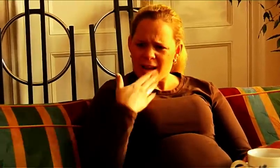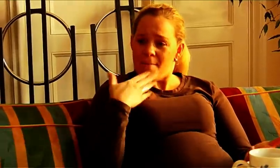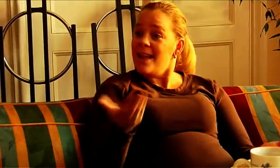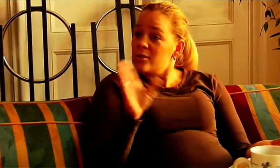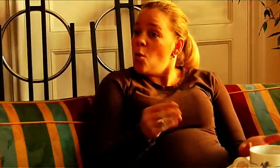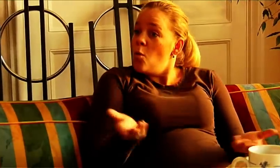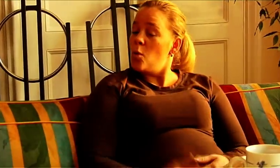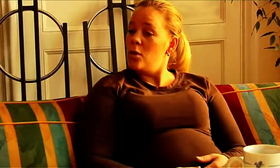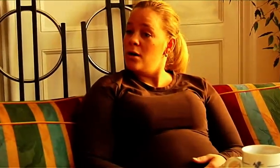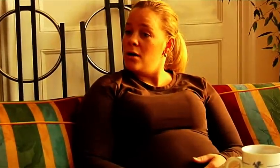Then who is it?